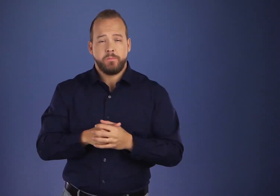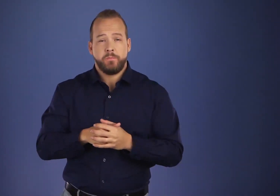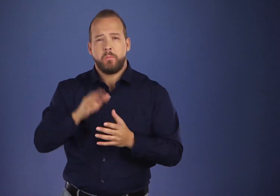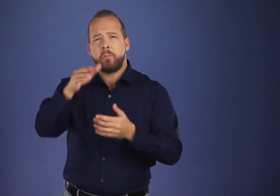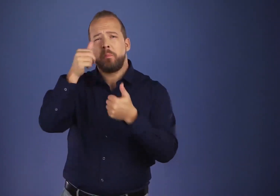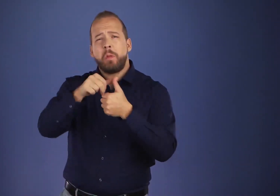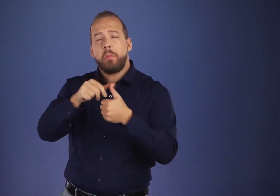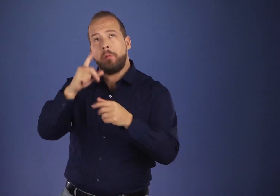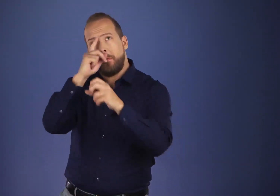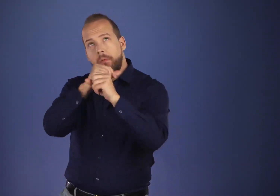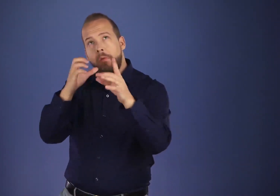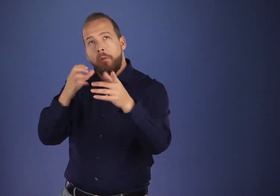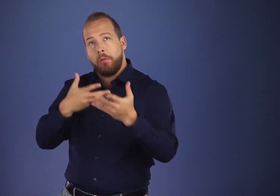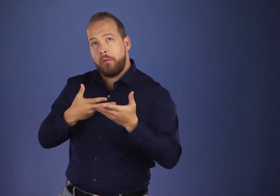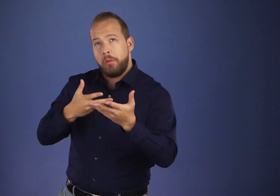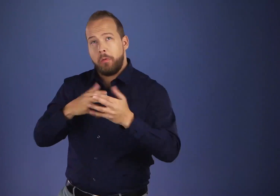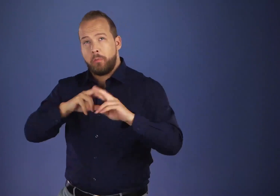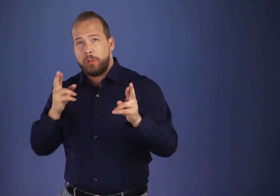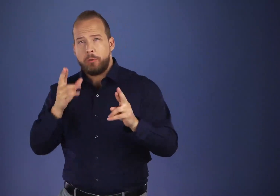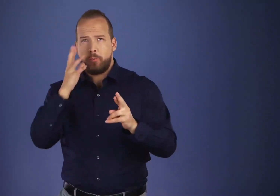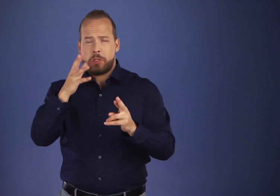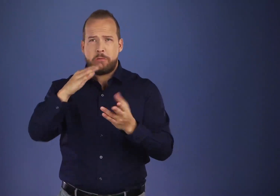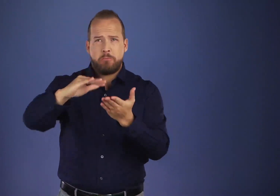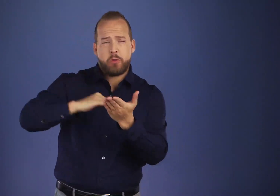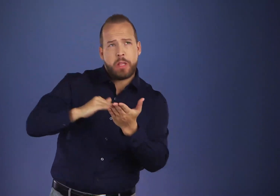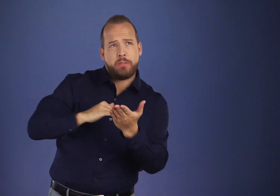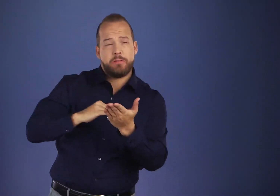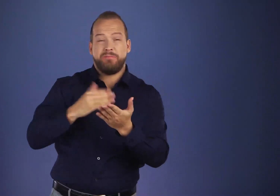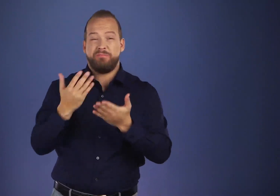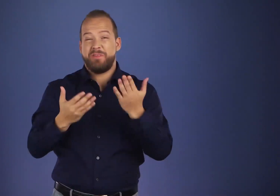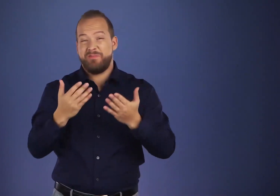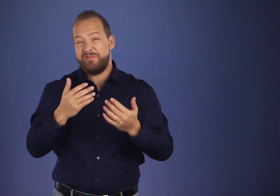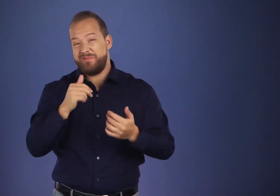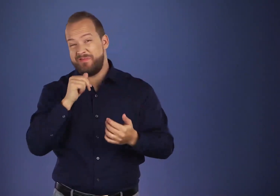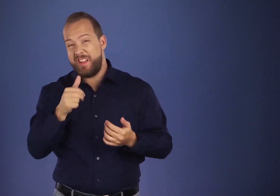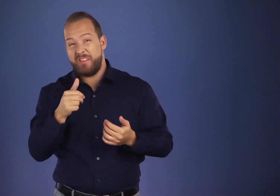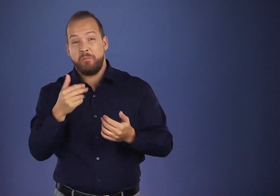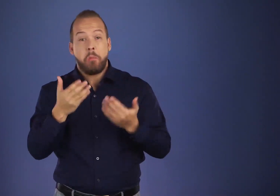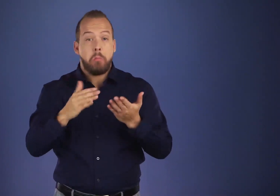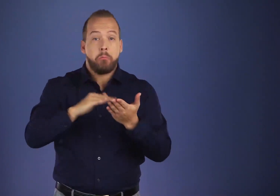we cannot buy our own peace of mind at the expense of others.